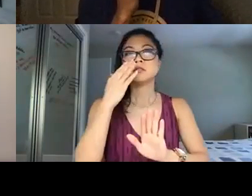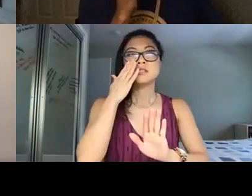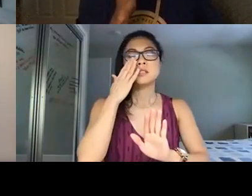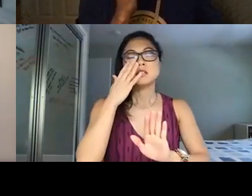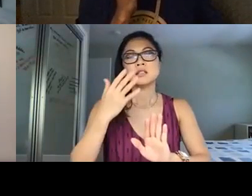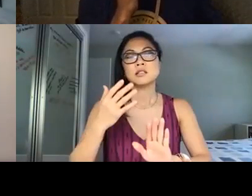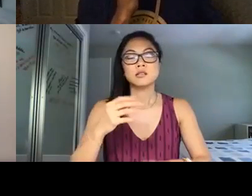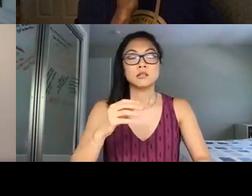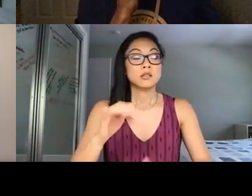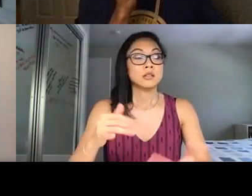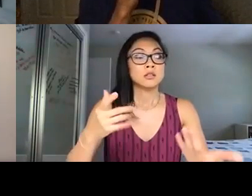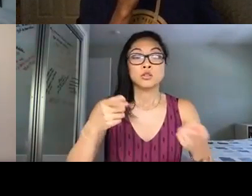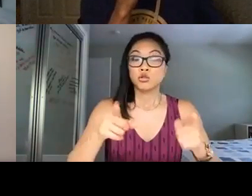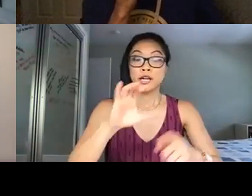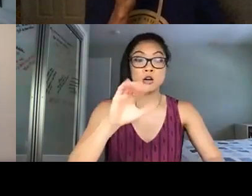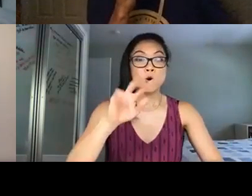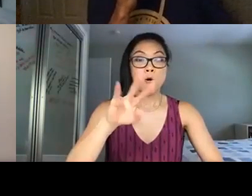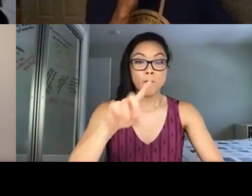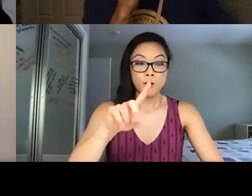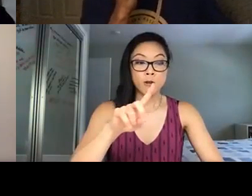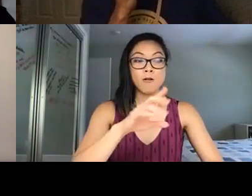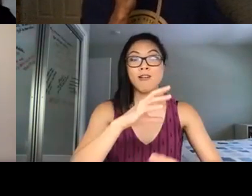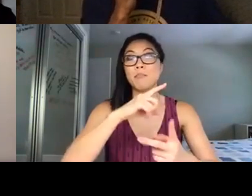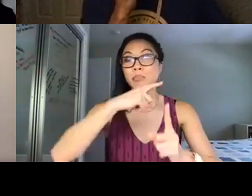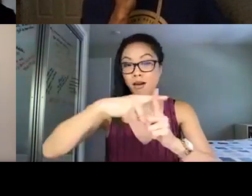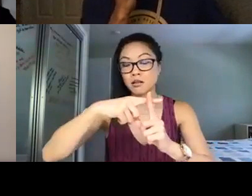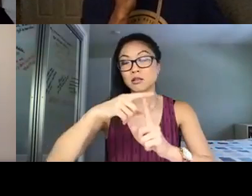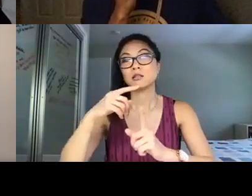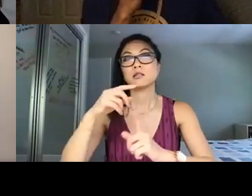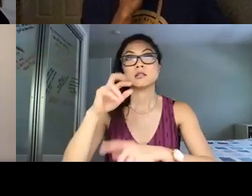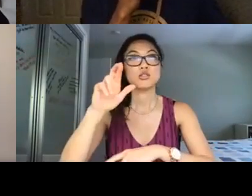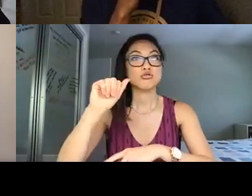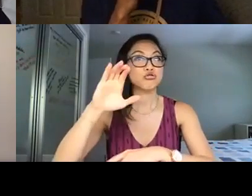has been hitting me right now.